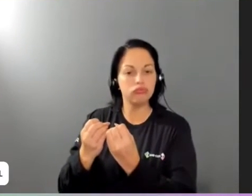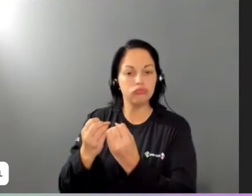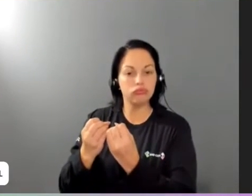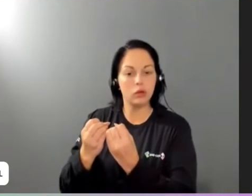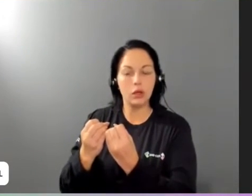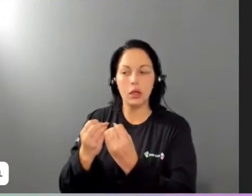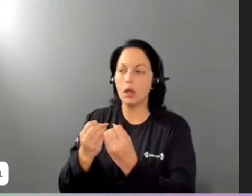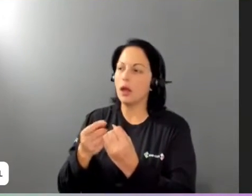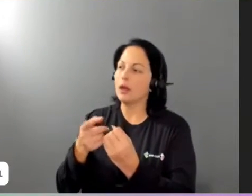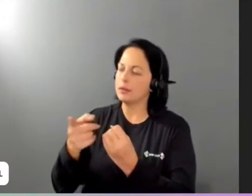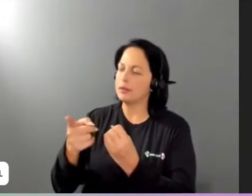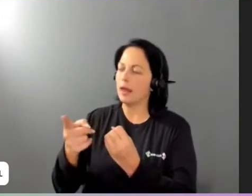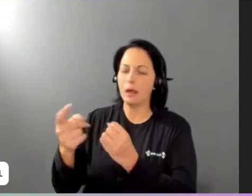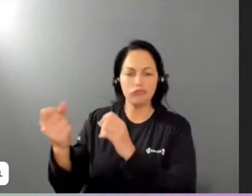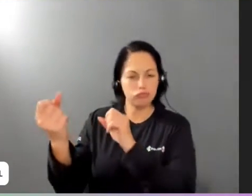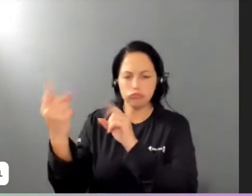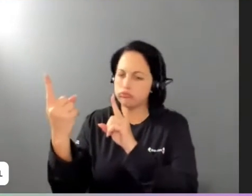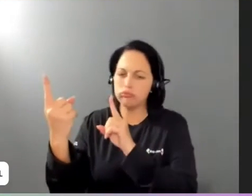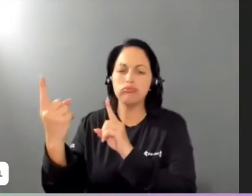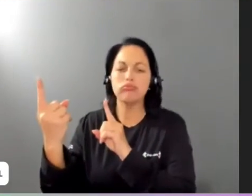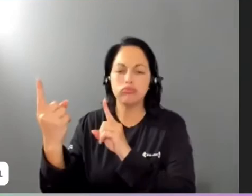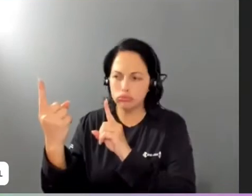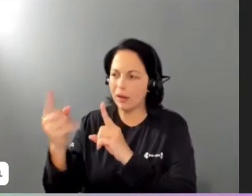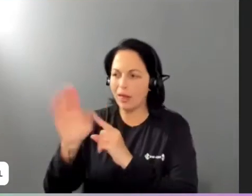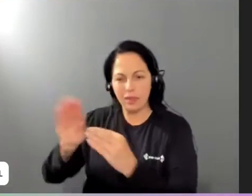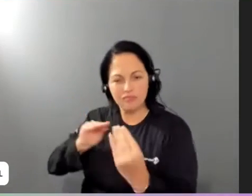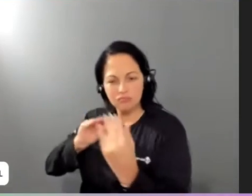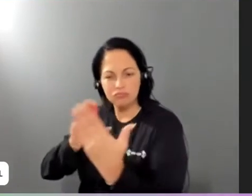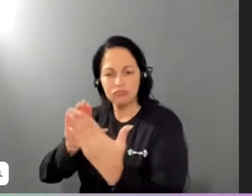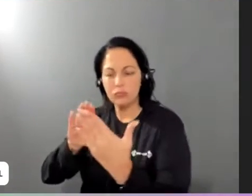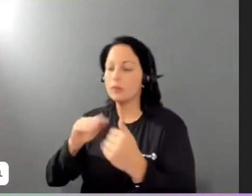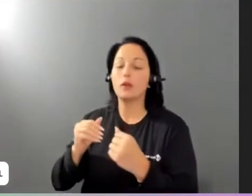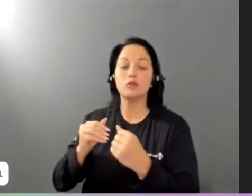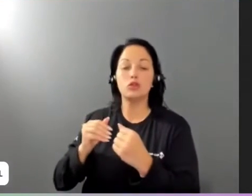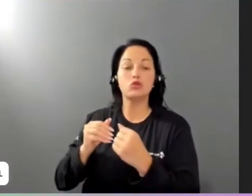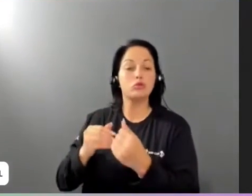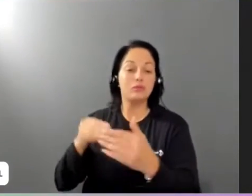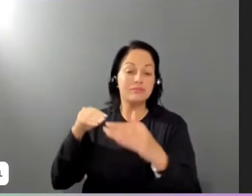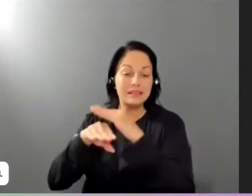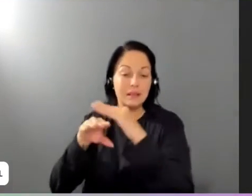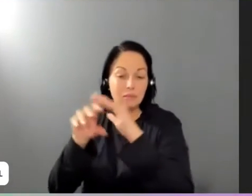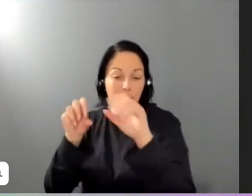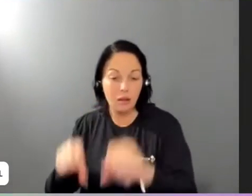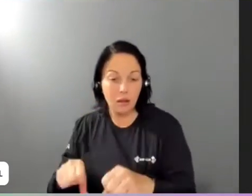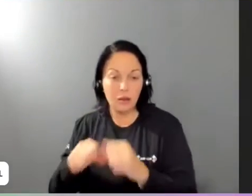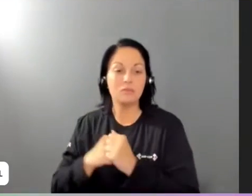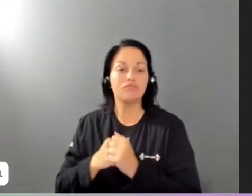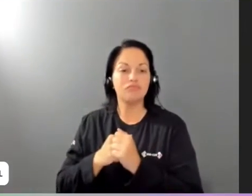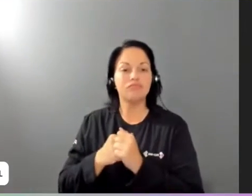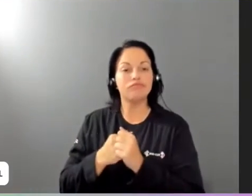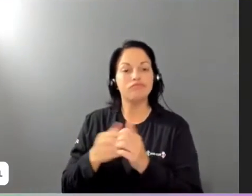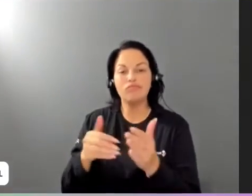and in departments of a company or organization university or whatever really gets them on the same page